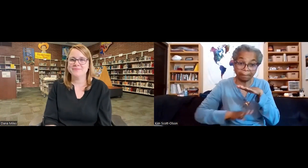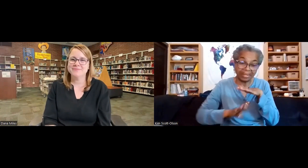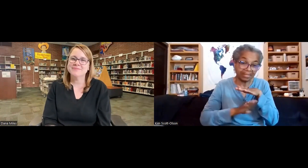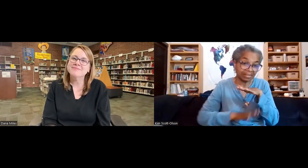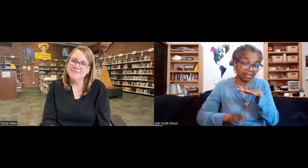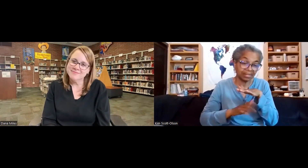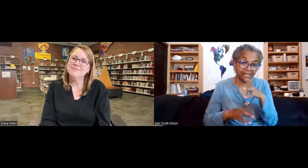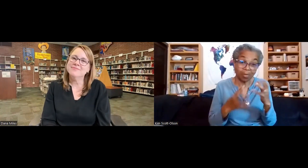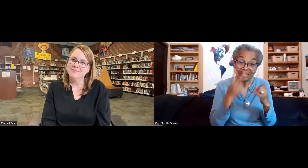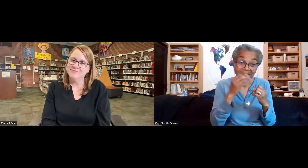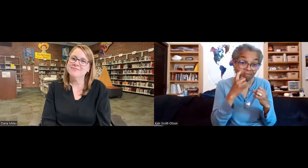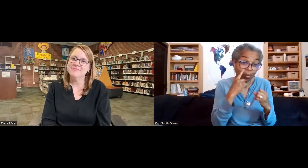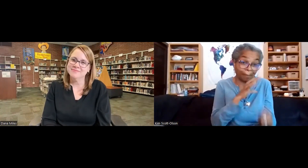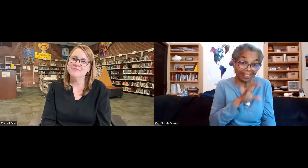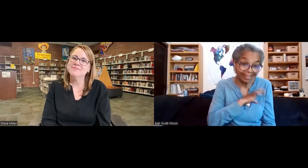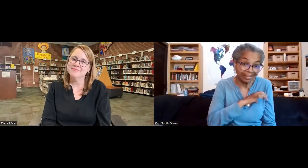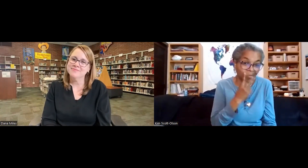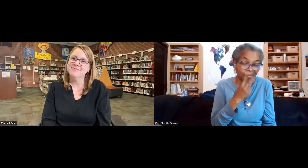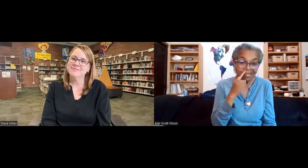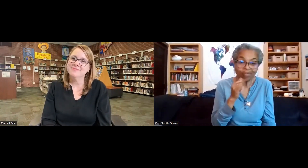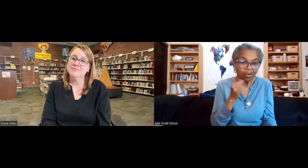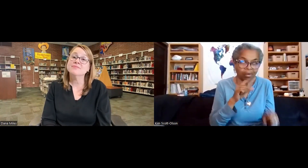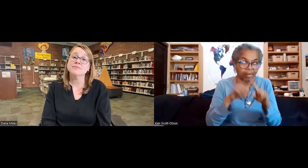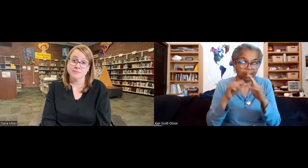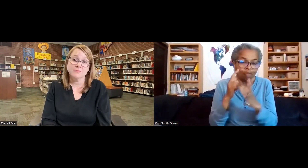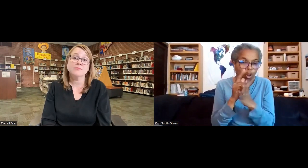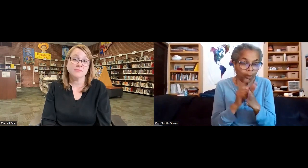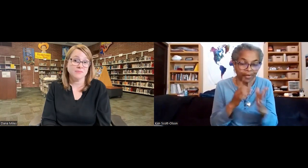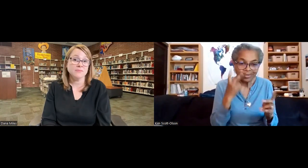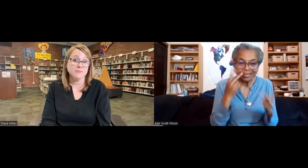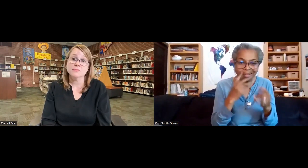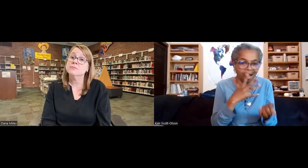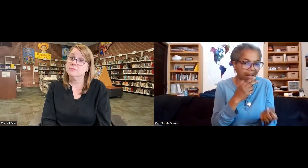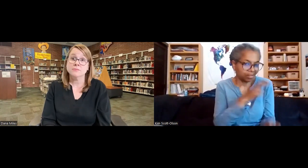Basic signs, we need to see that from police, lawyers,